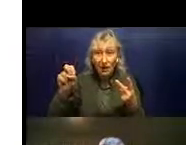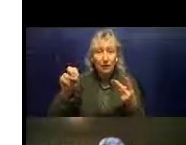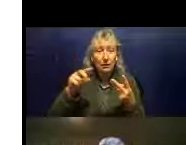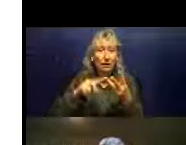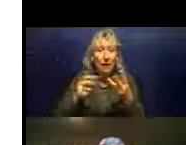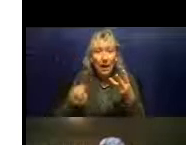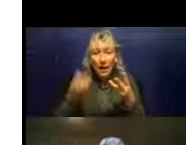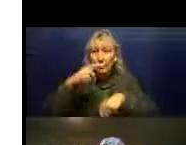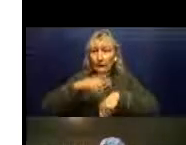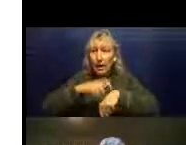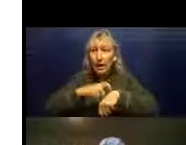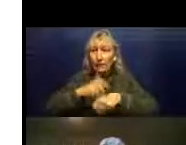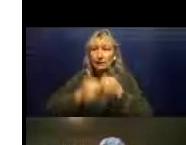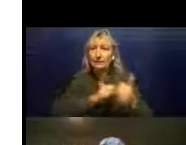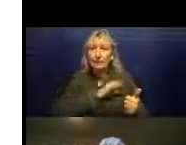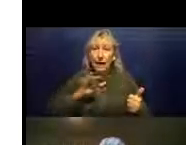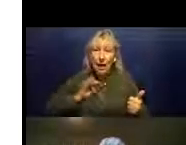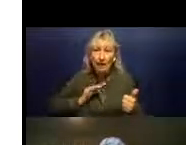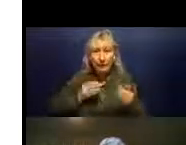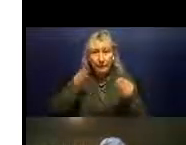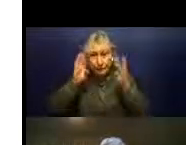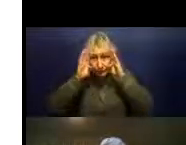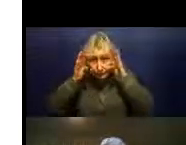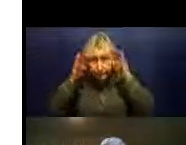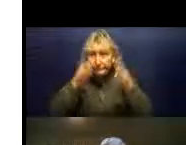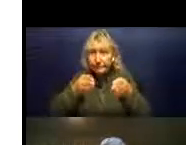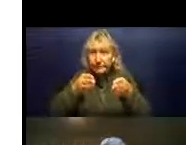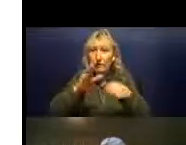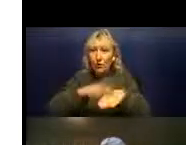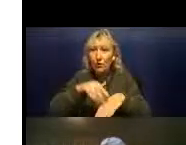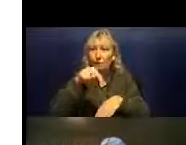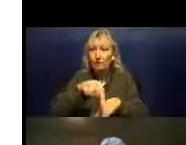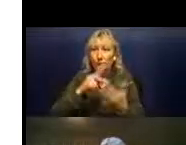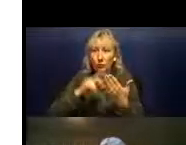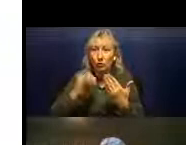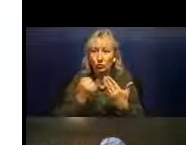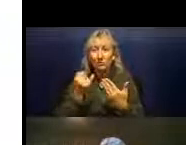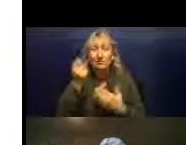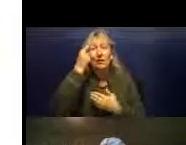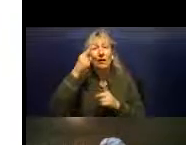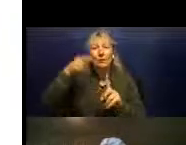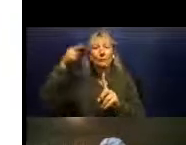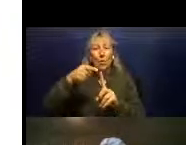Did you have to buy any hardware software? did? you know how much time is staff spending on this project?